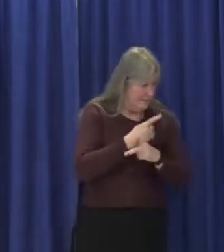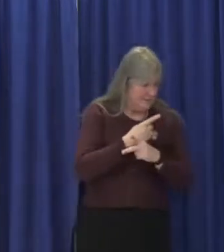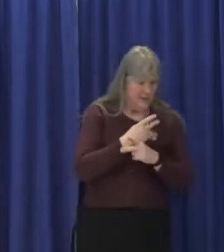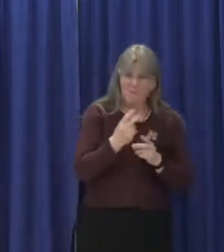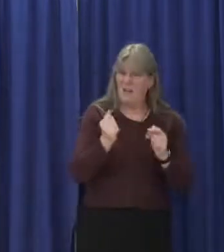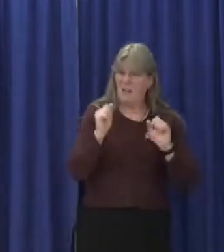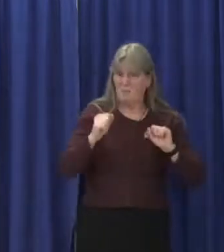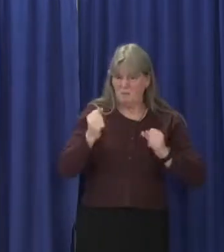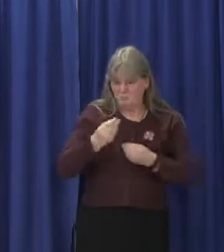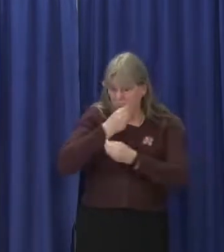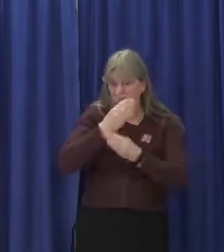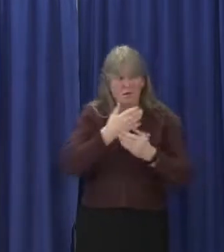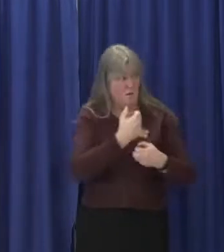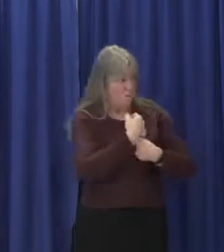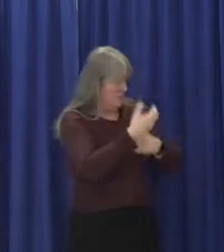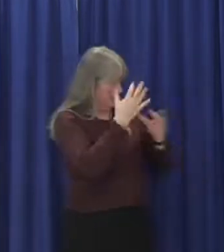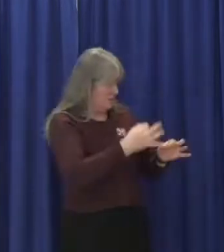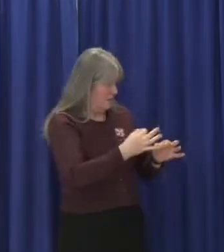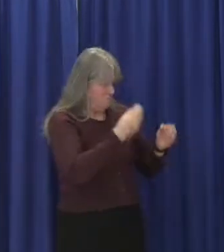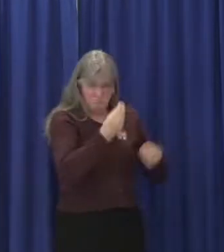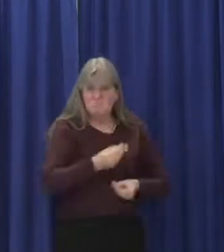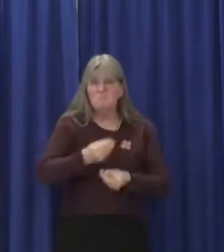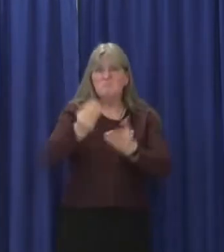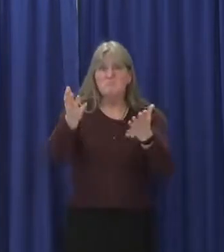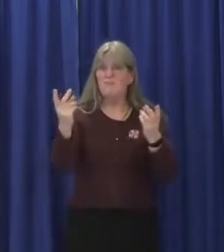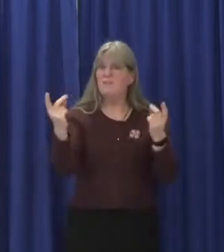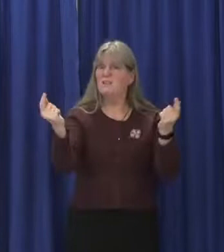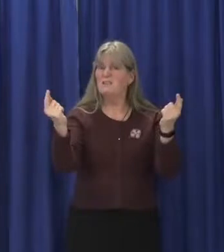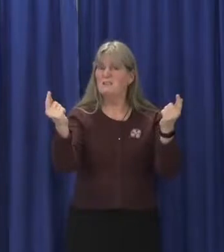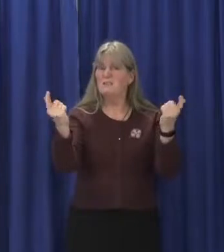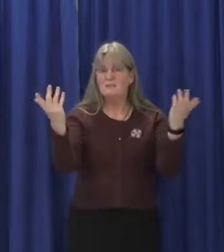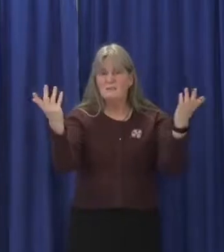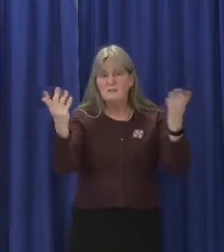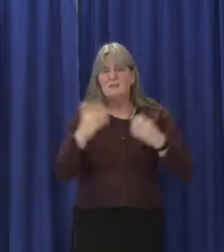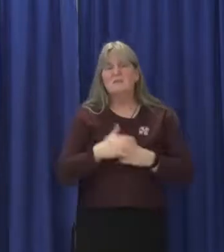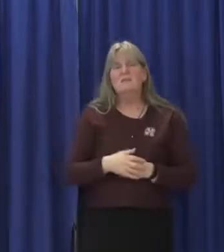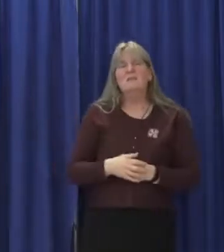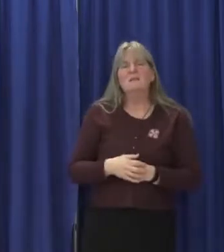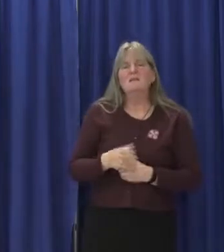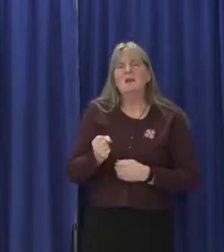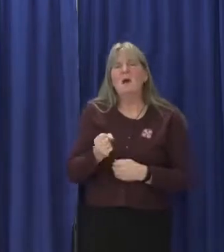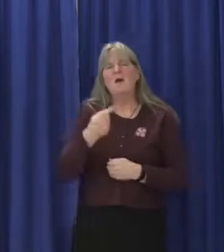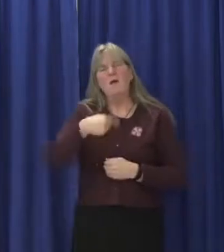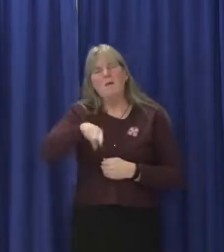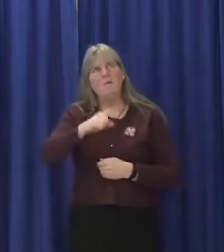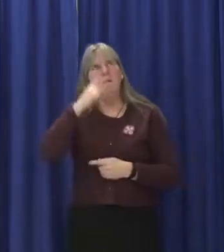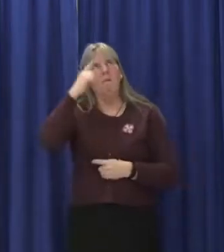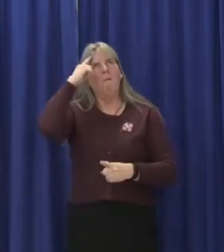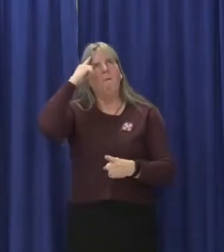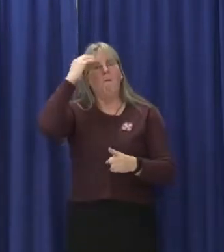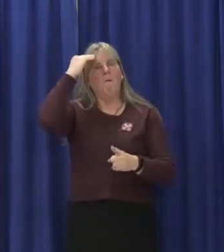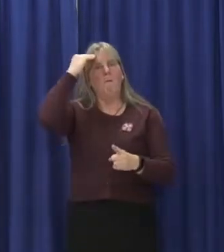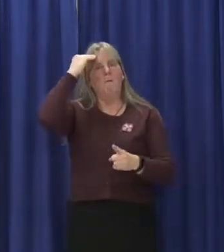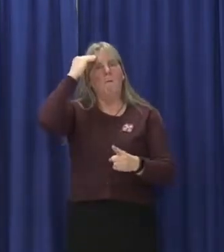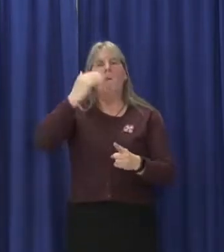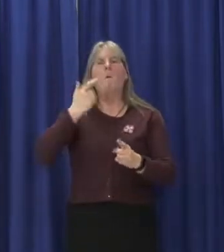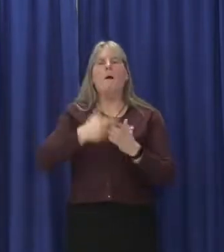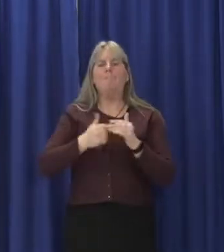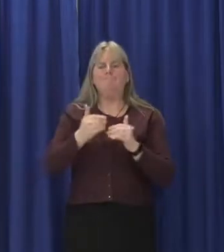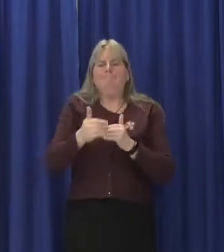after the decision was made. And so, that definitely allows folks to at least know what's coming, and to prepare for the